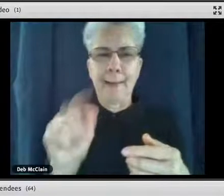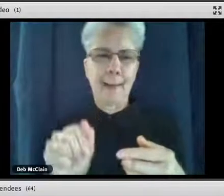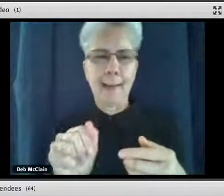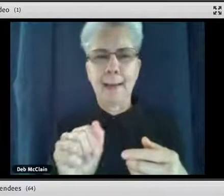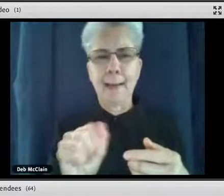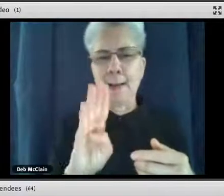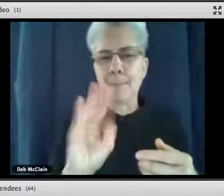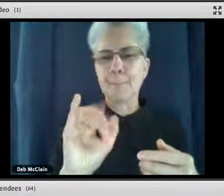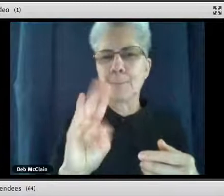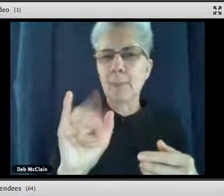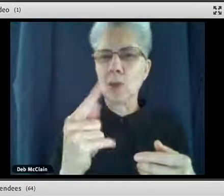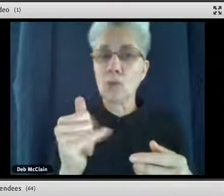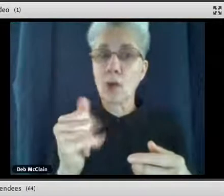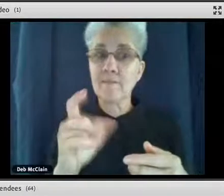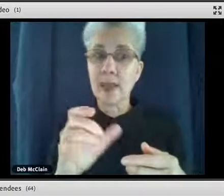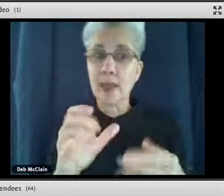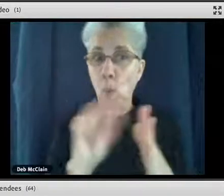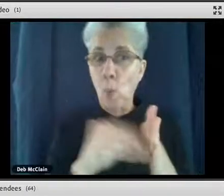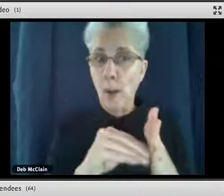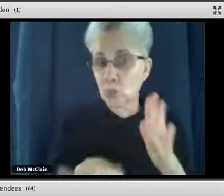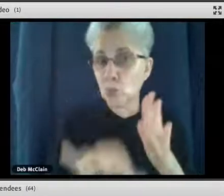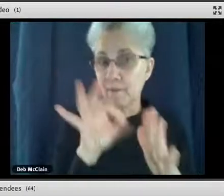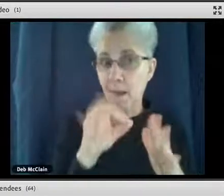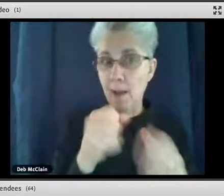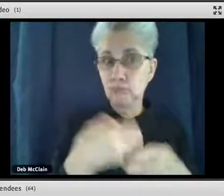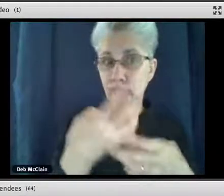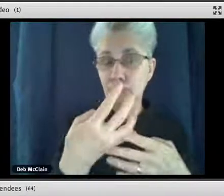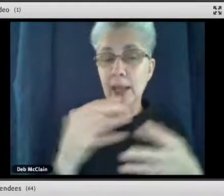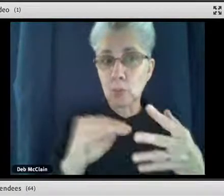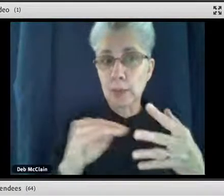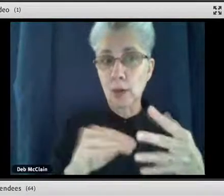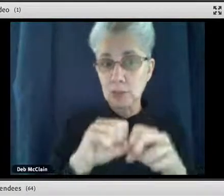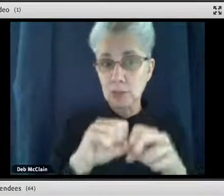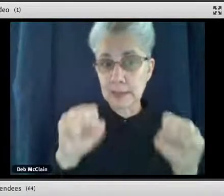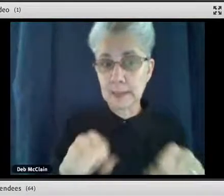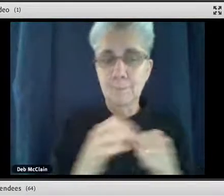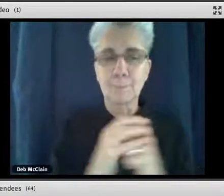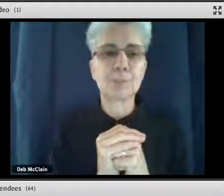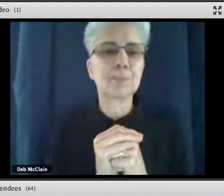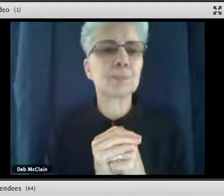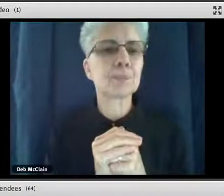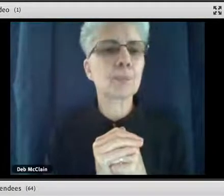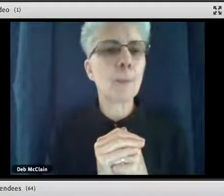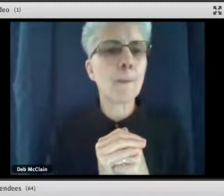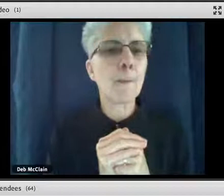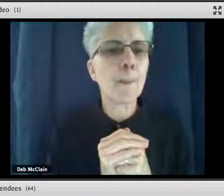bibliographic record that you would find in your catalog, right, in your system.